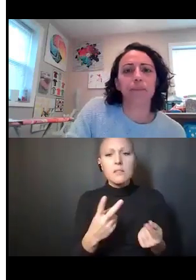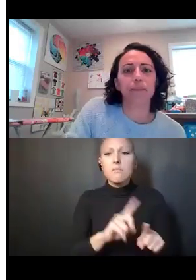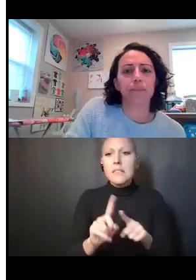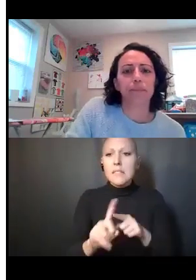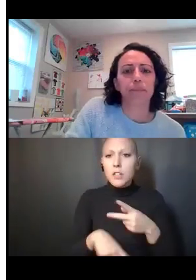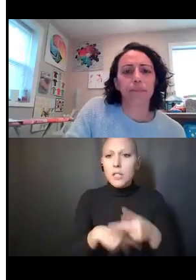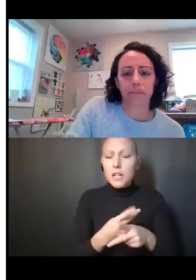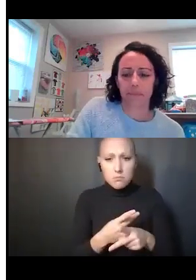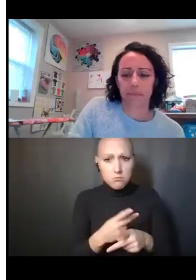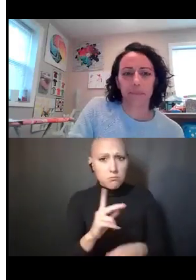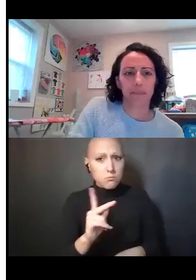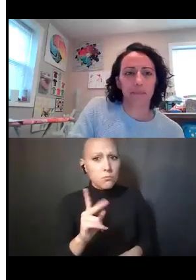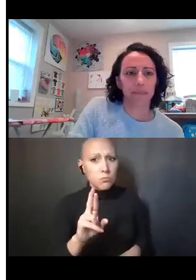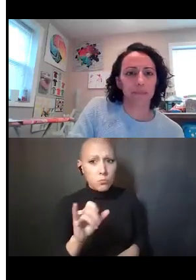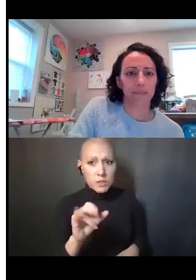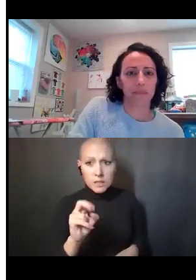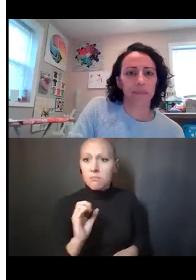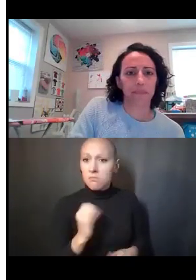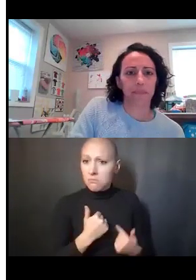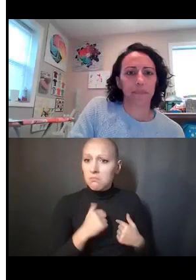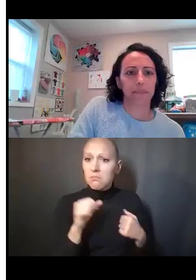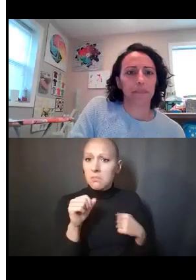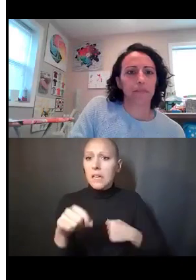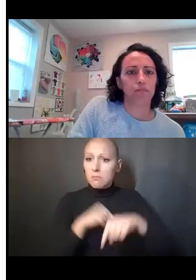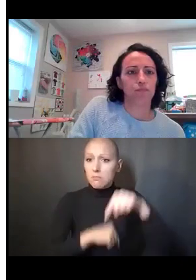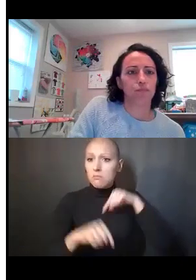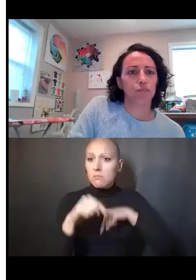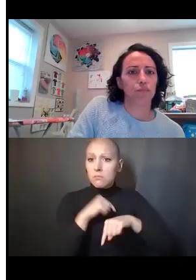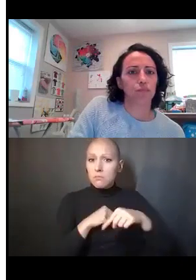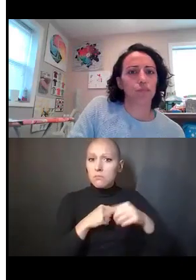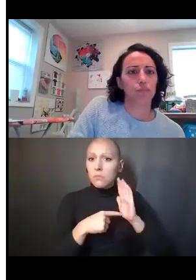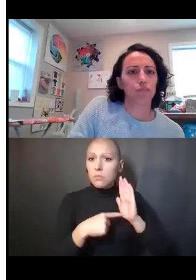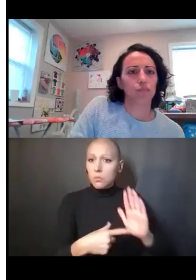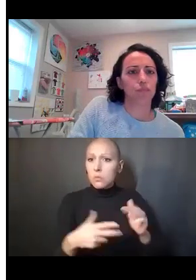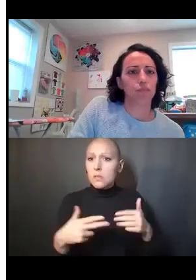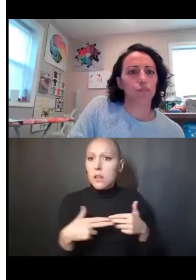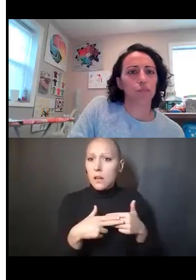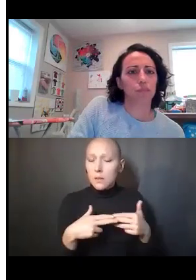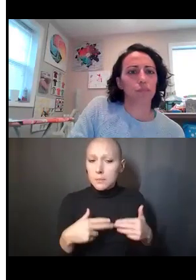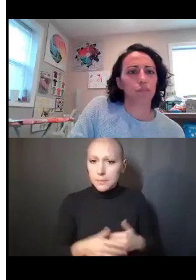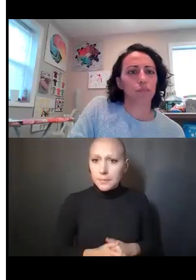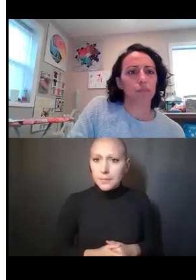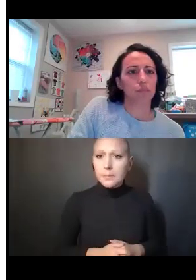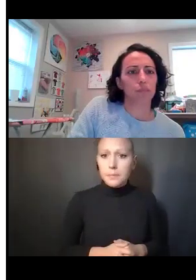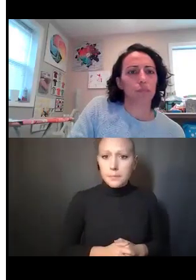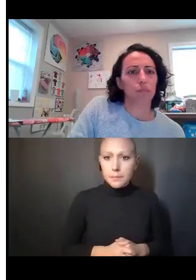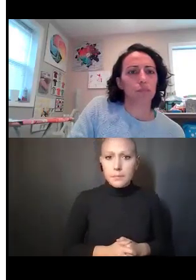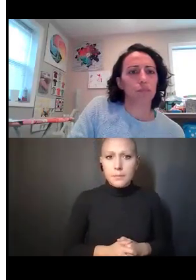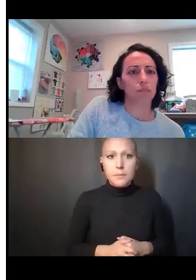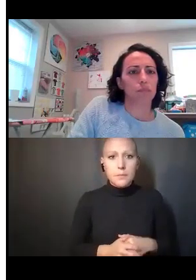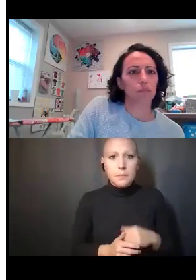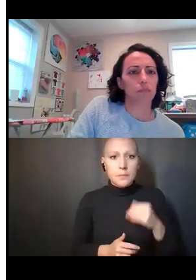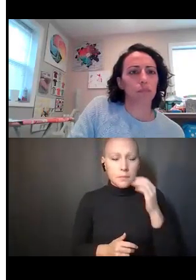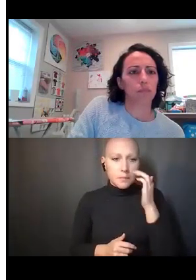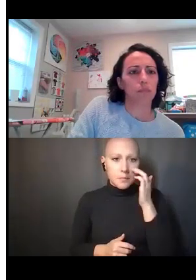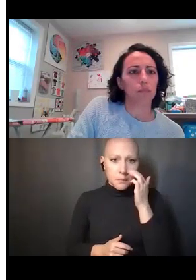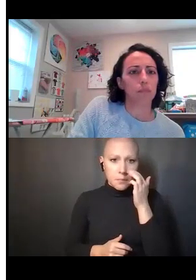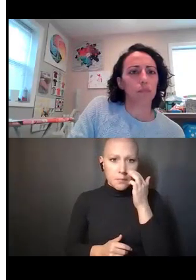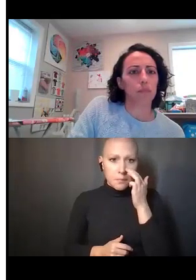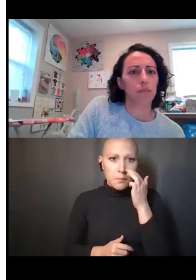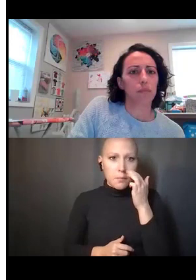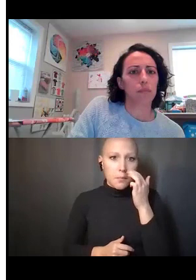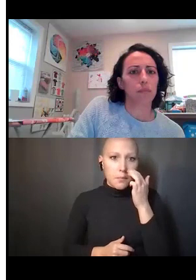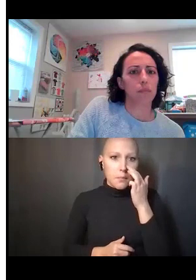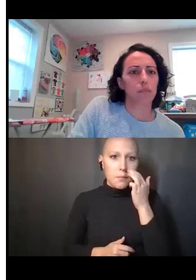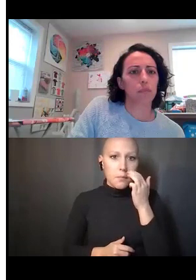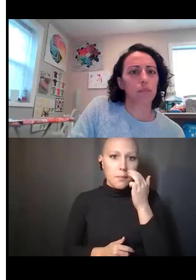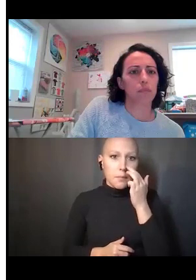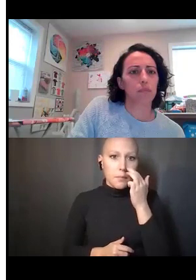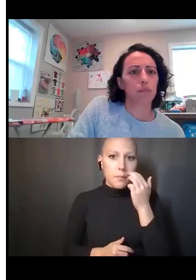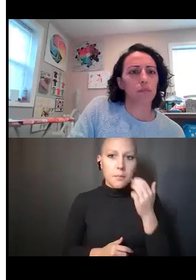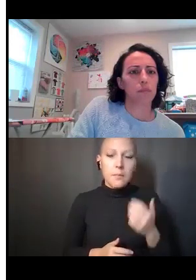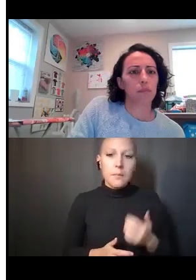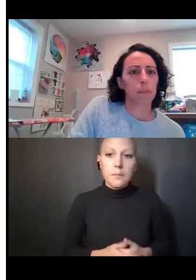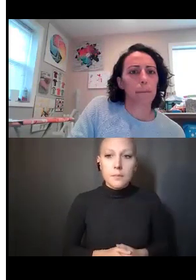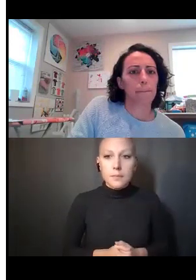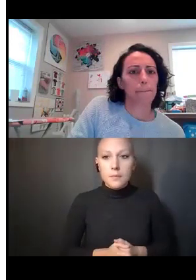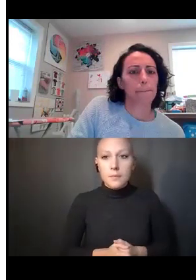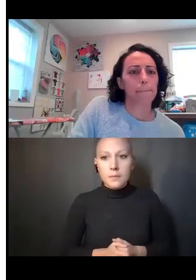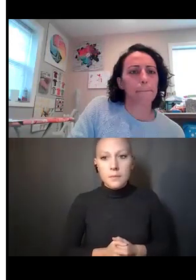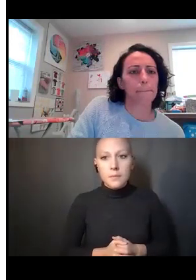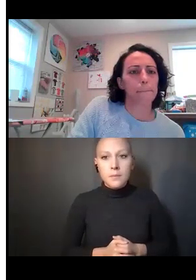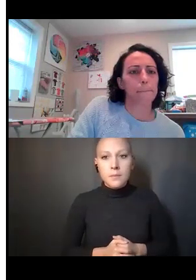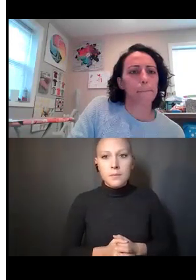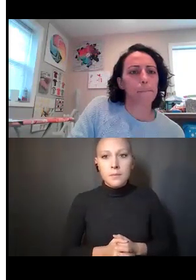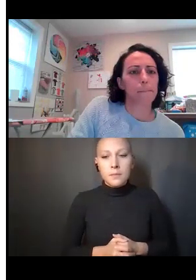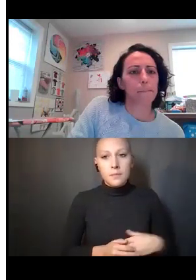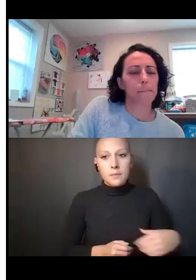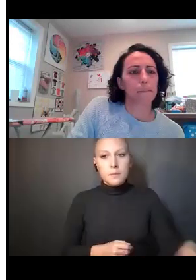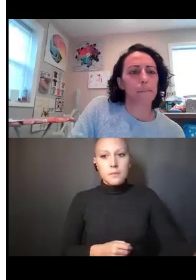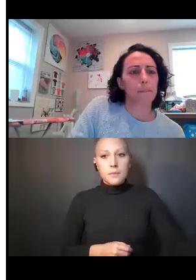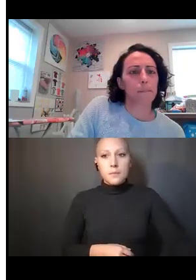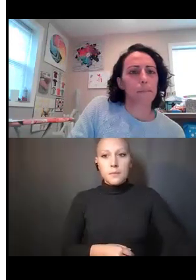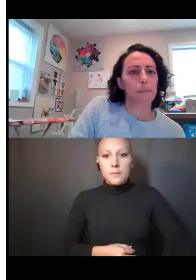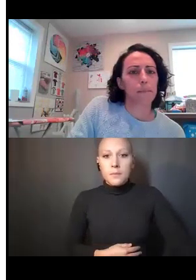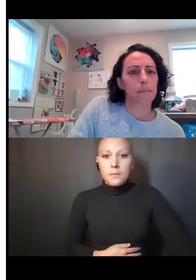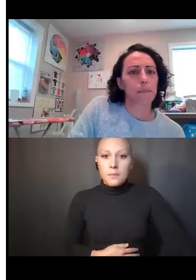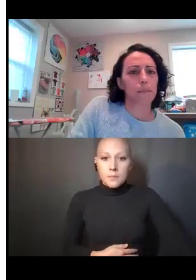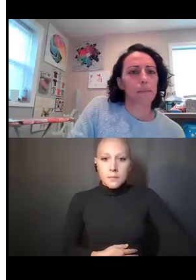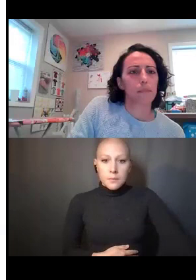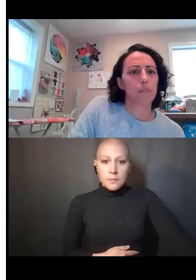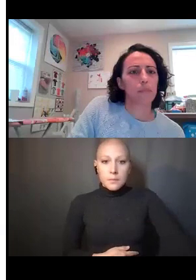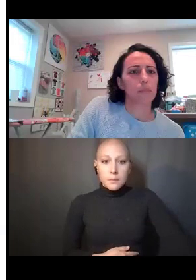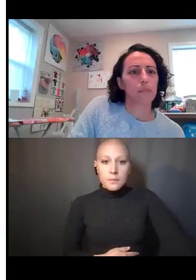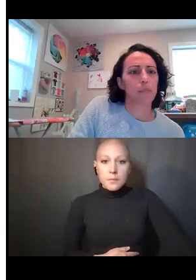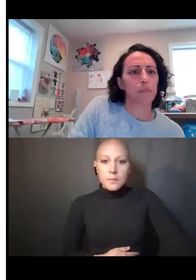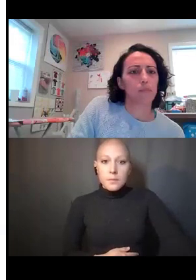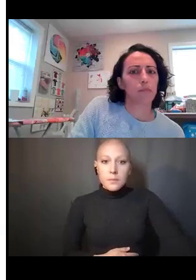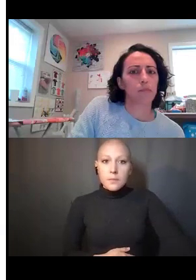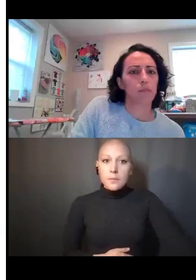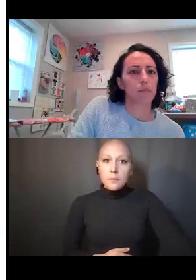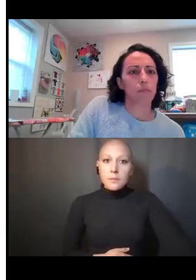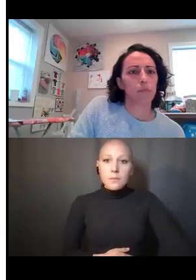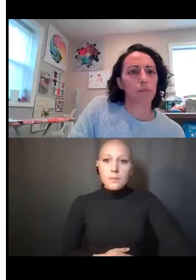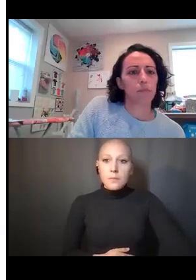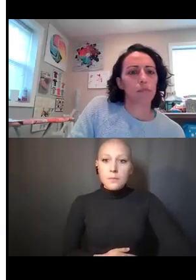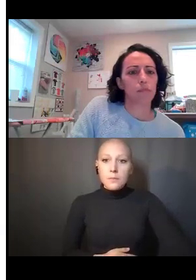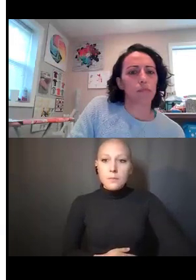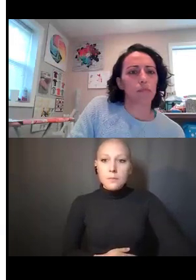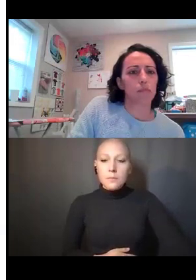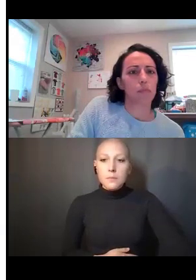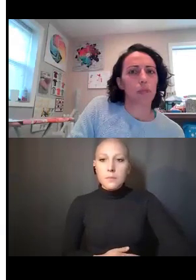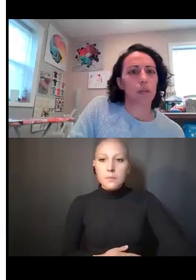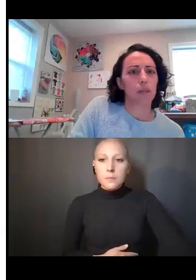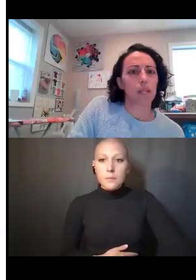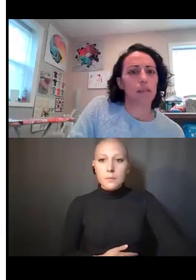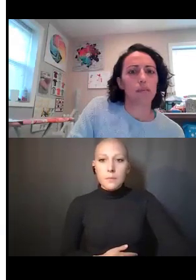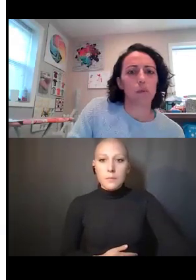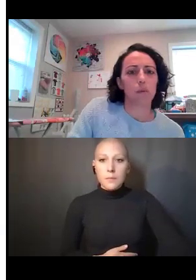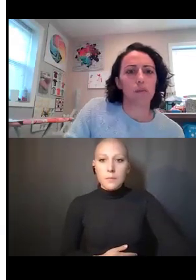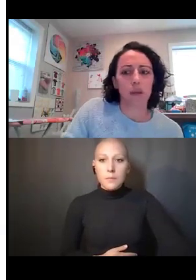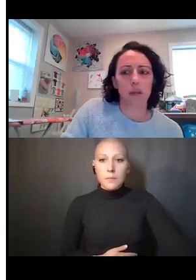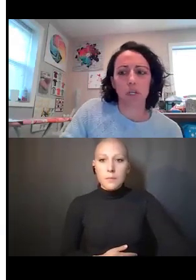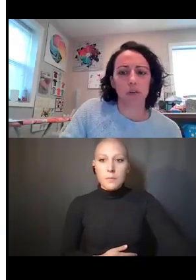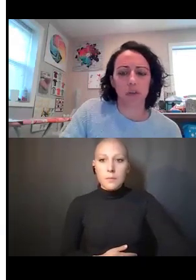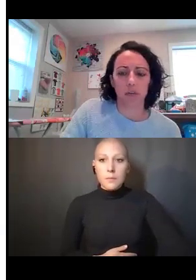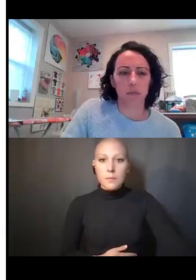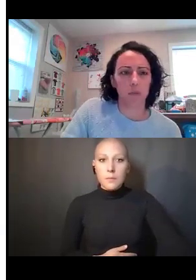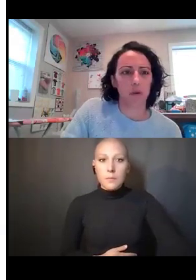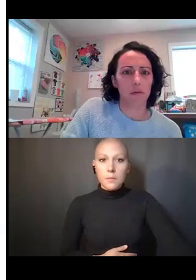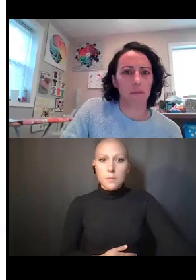Kristin Ta: Oh, sure, we can go back.